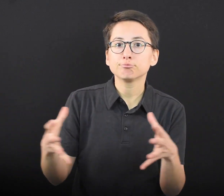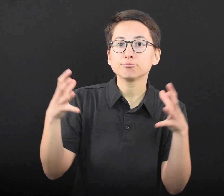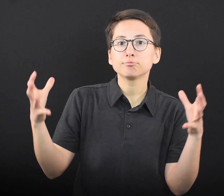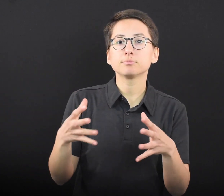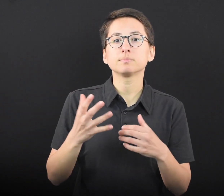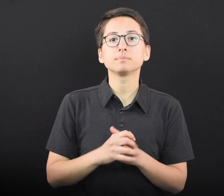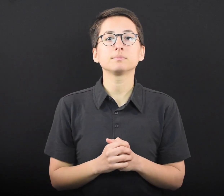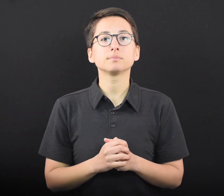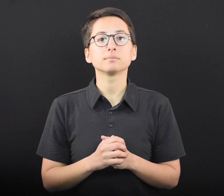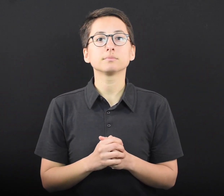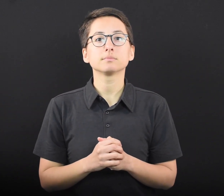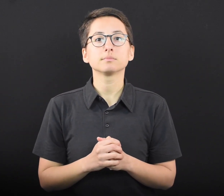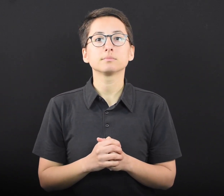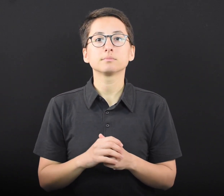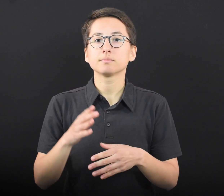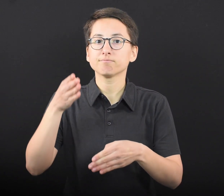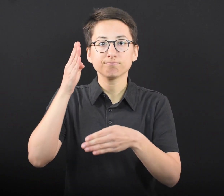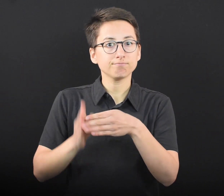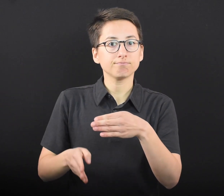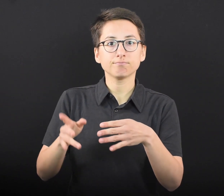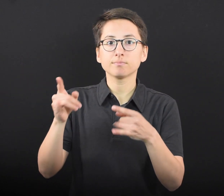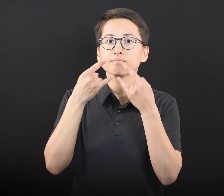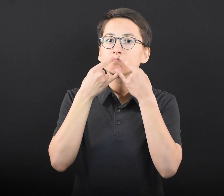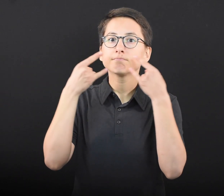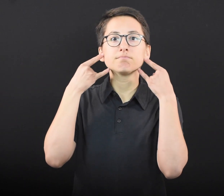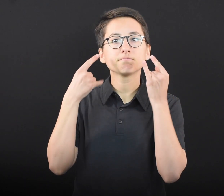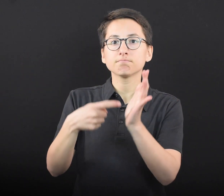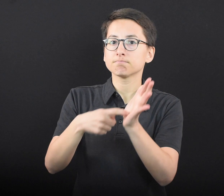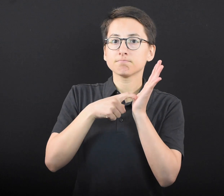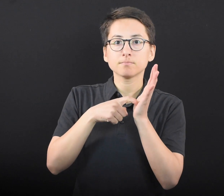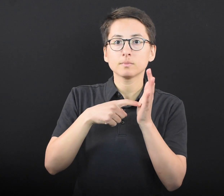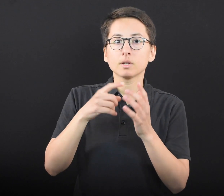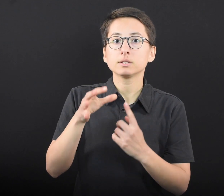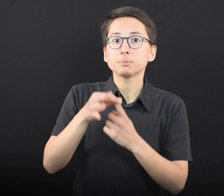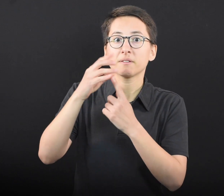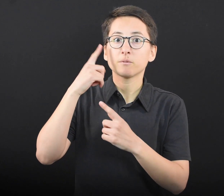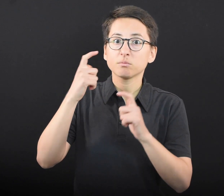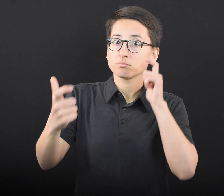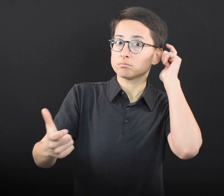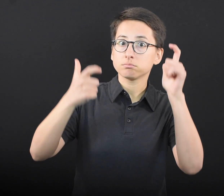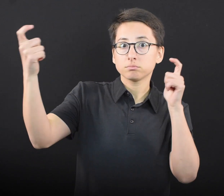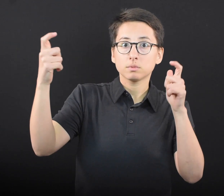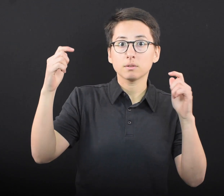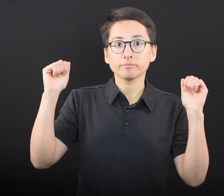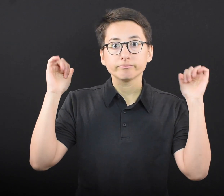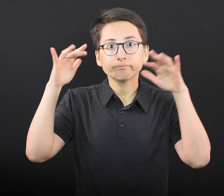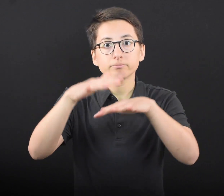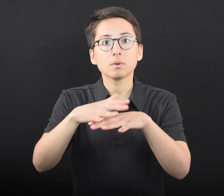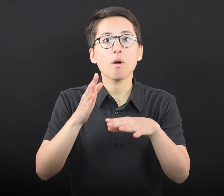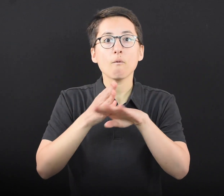and ends the mask requirement outdoors except at large venues with over 500 people.